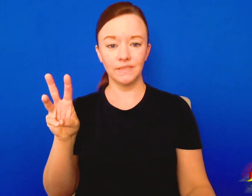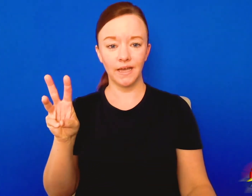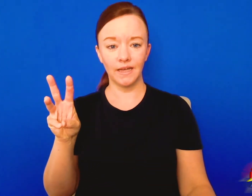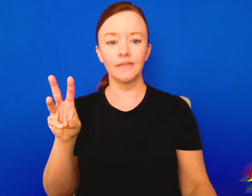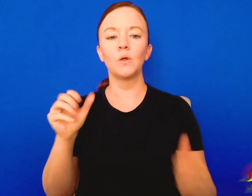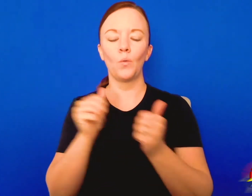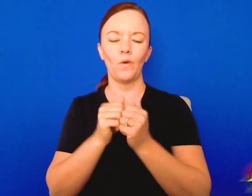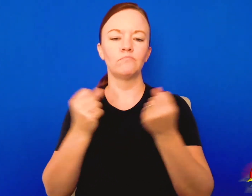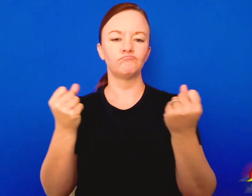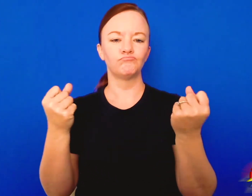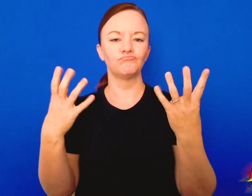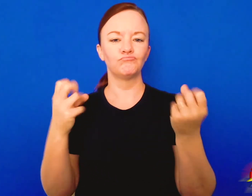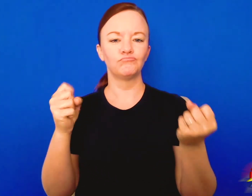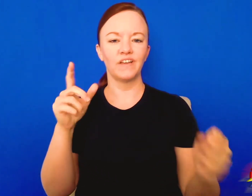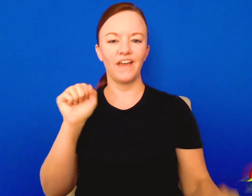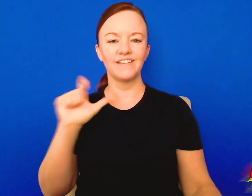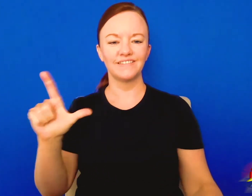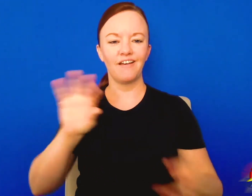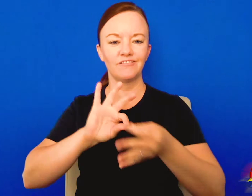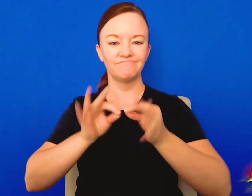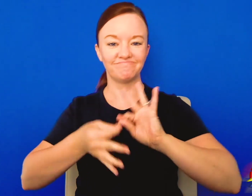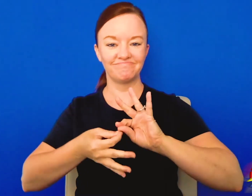AS WELL AS POSTED ON OUR WEBSITE IN ASL.